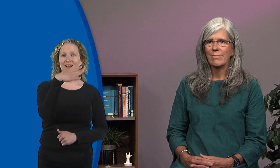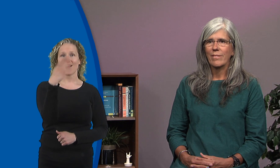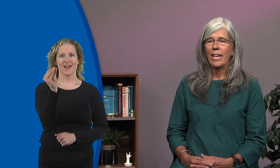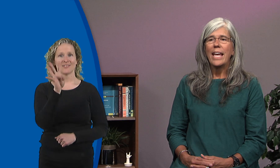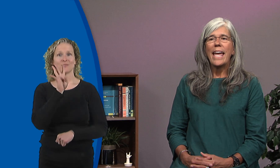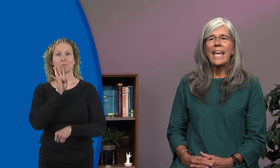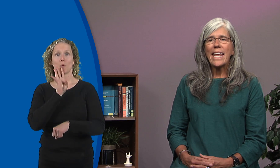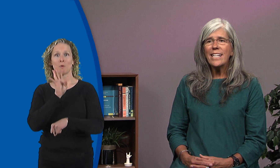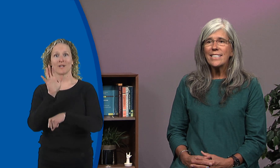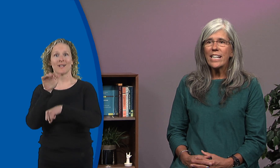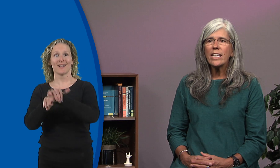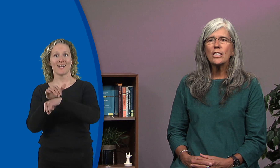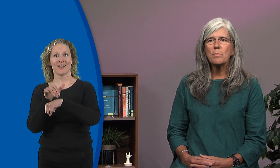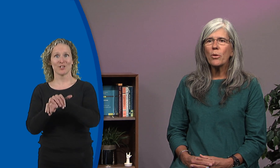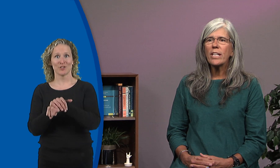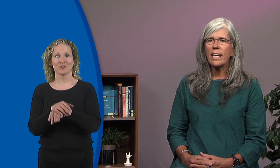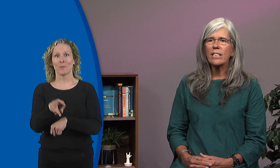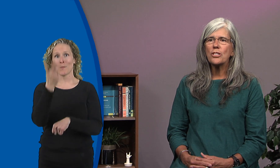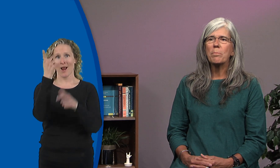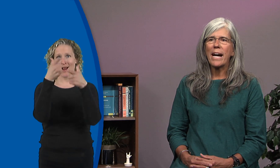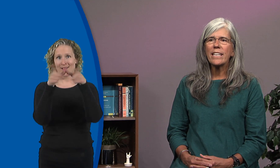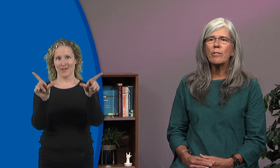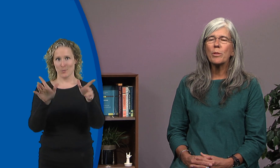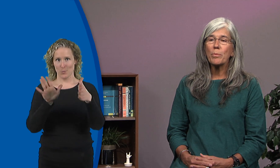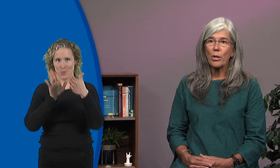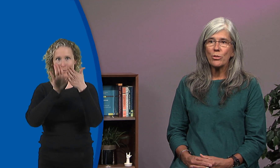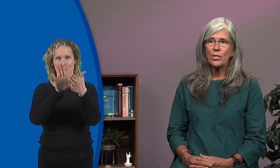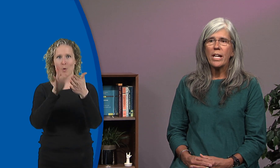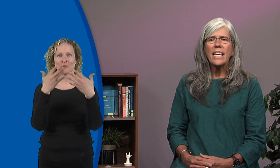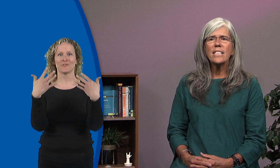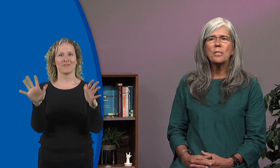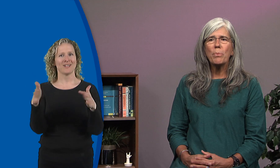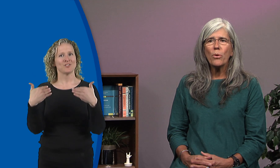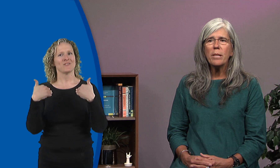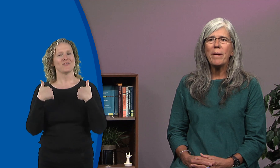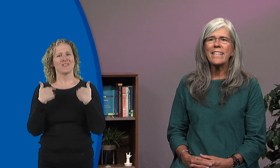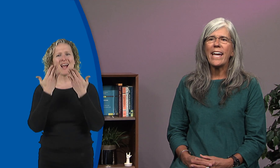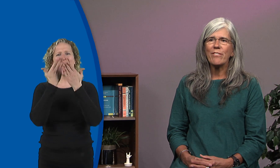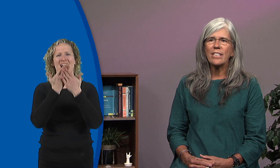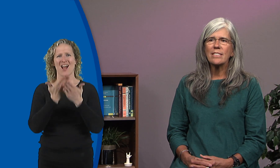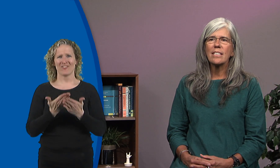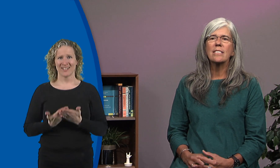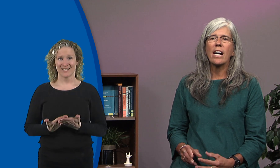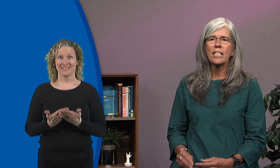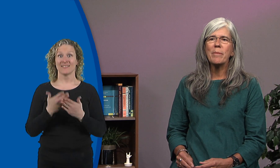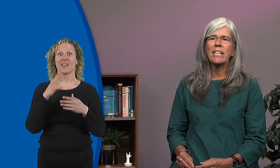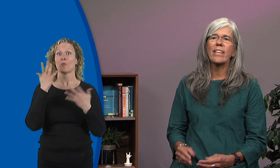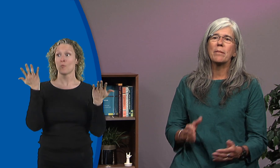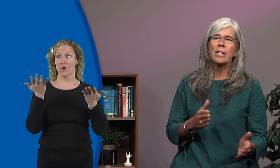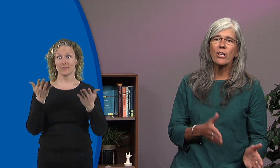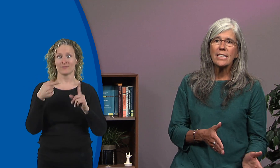An ASL and spoken English bilingual approach is supported by the evidence documenting that American Sign Language